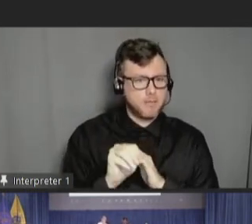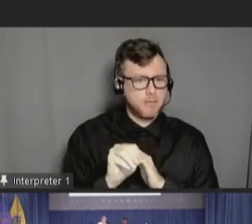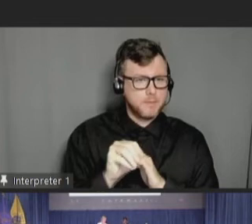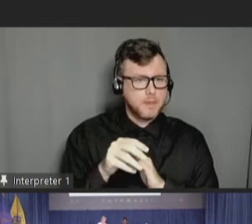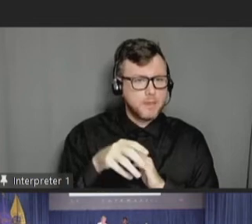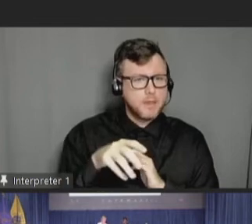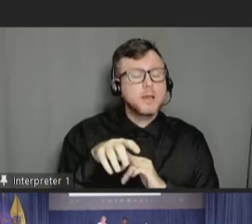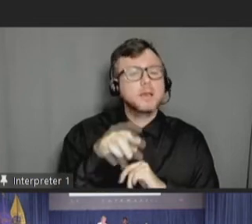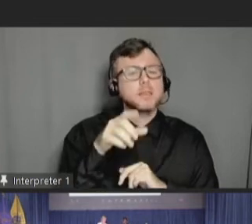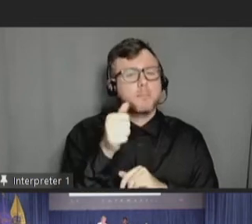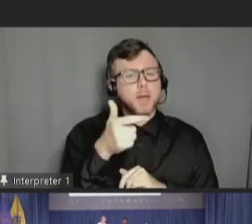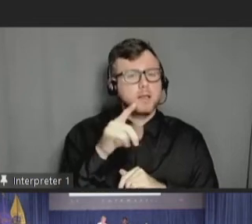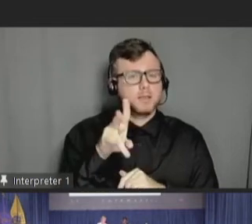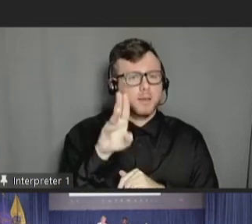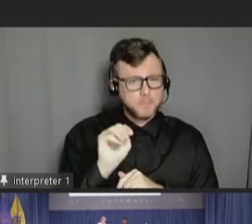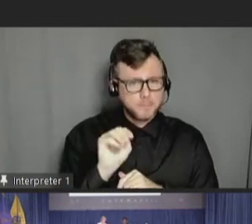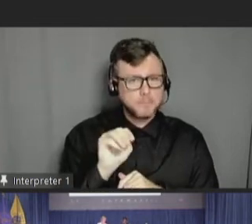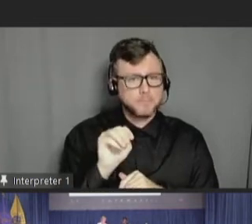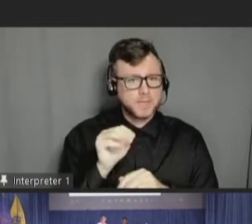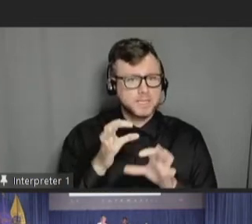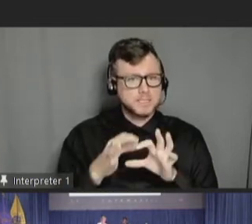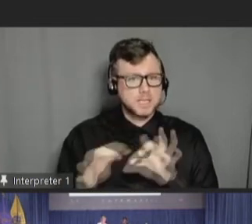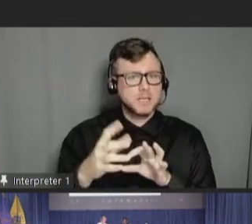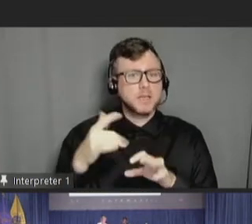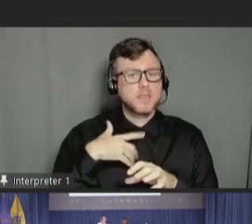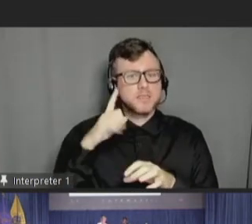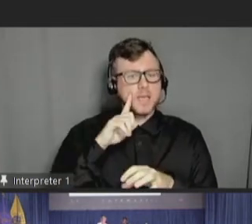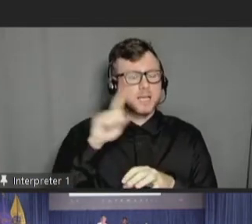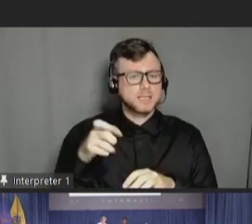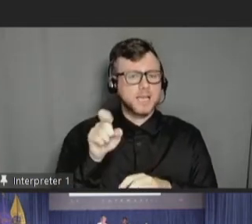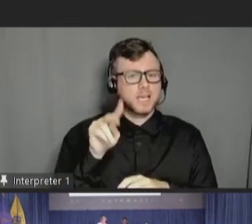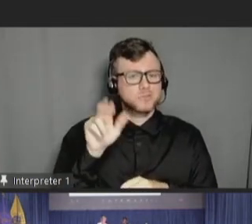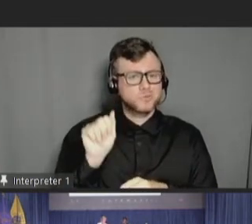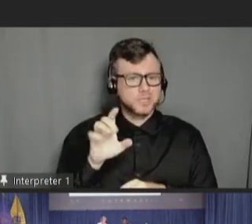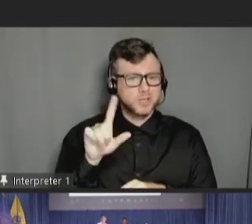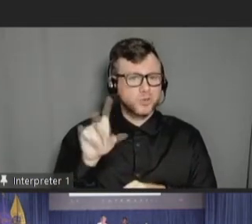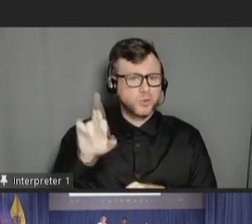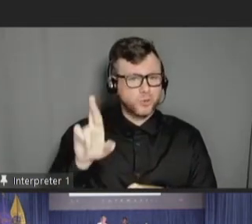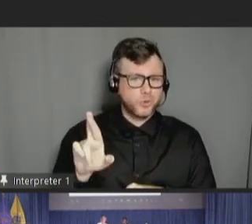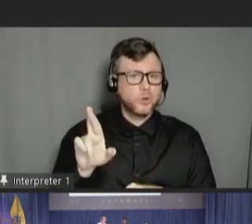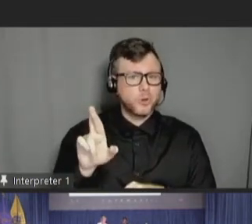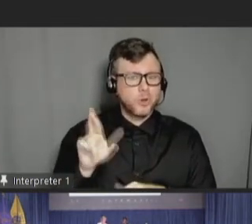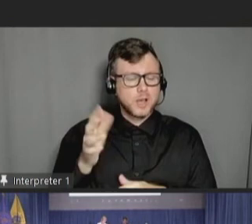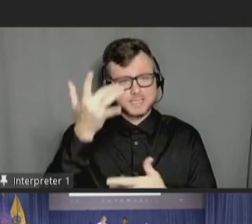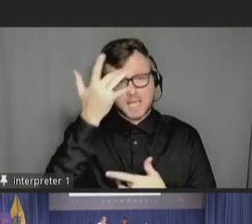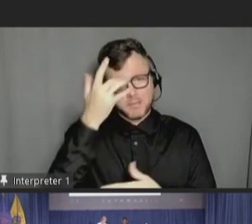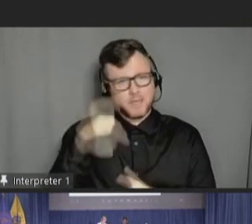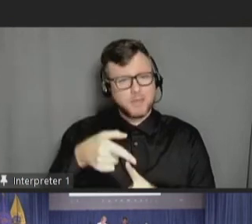fact that Treponema pallidum is an extracellular pathogen. During natural infection, this process